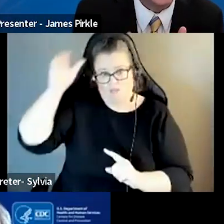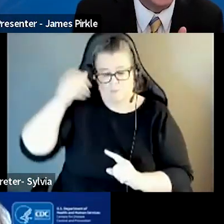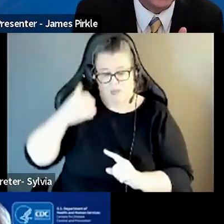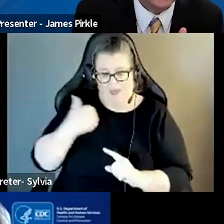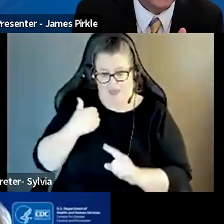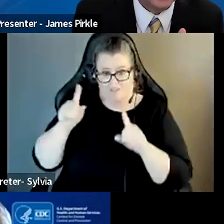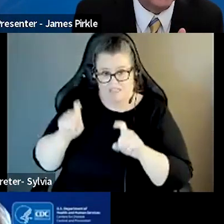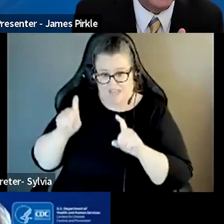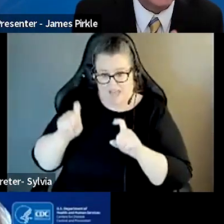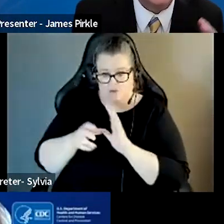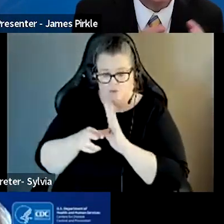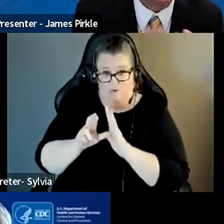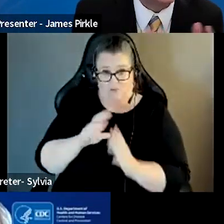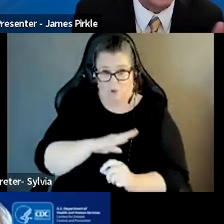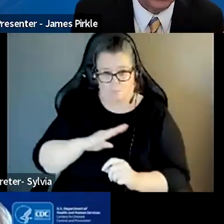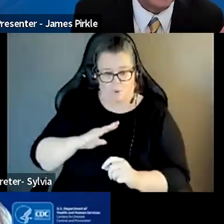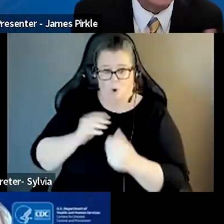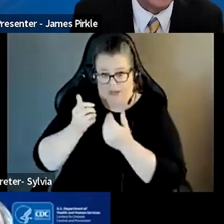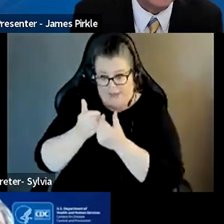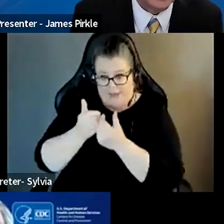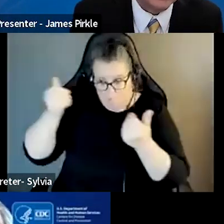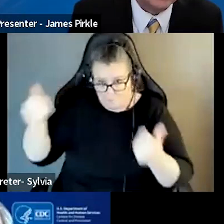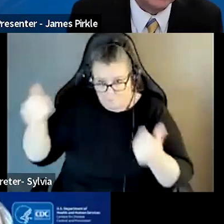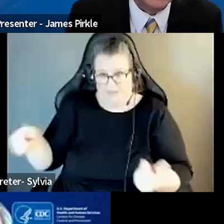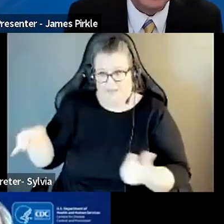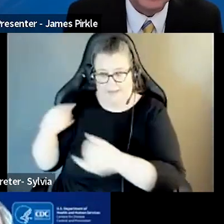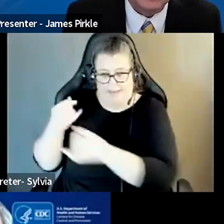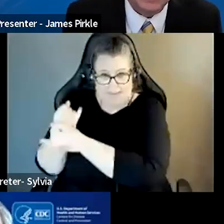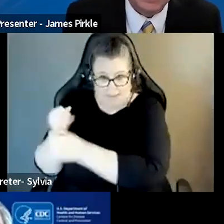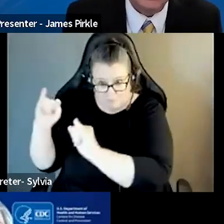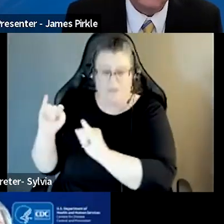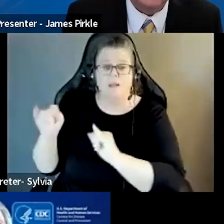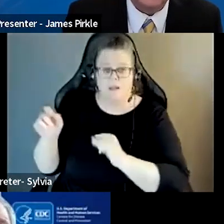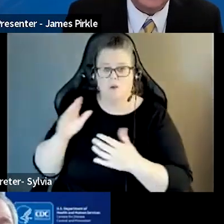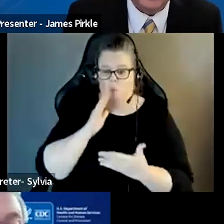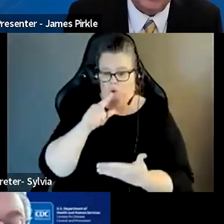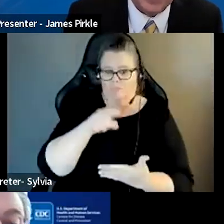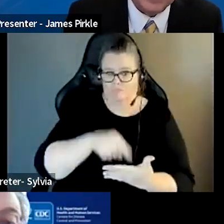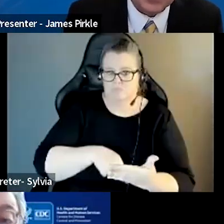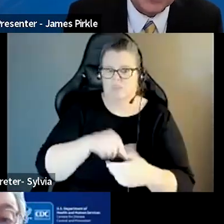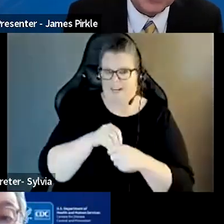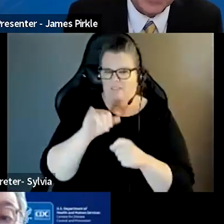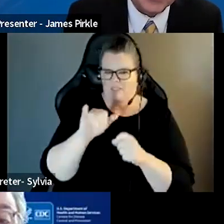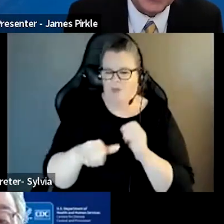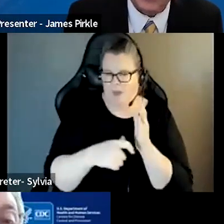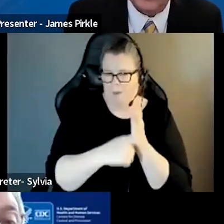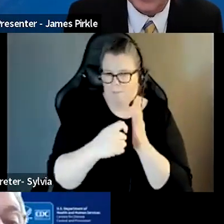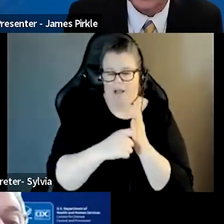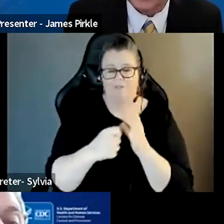of the people who develop the test will be well written up in that. And again, we -- I've made this presentation several times,